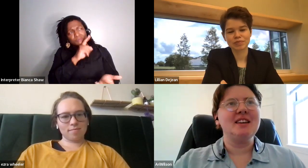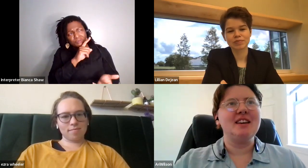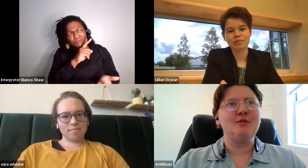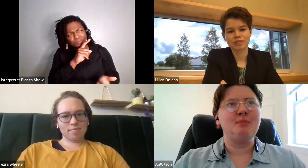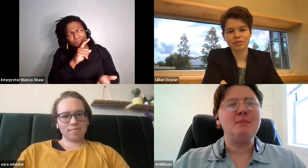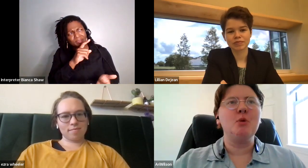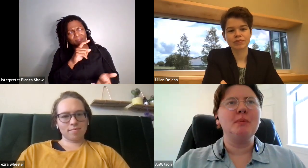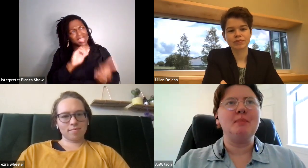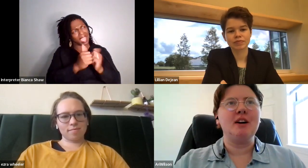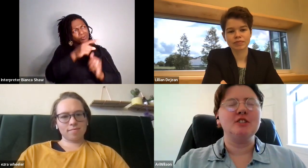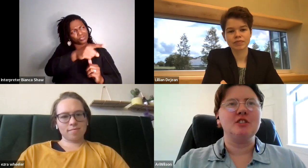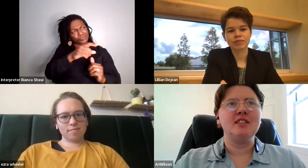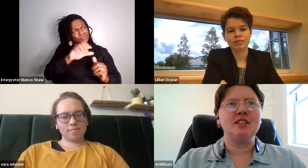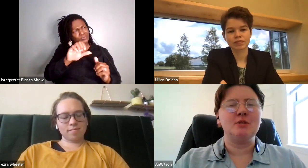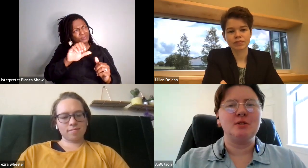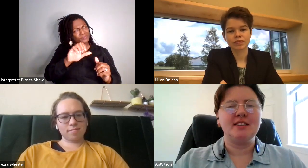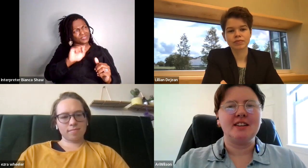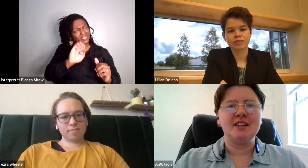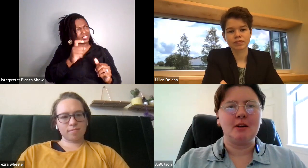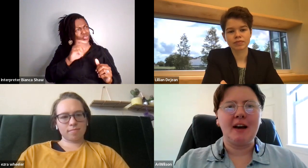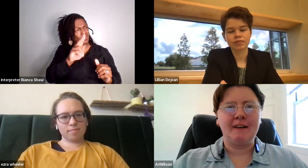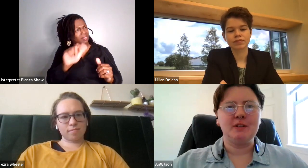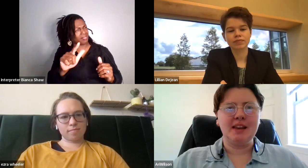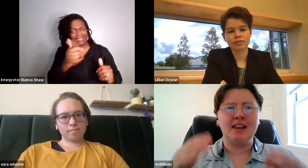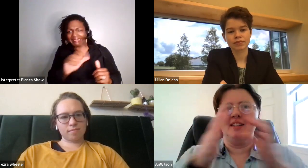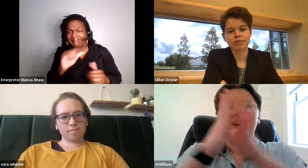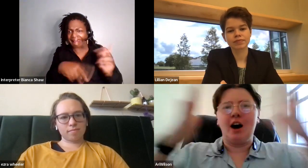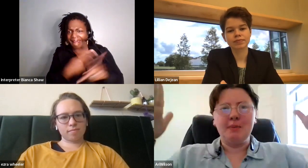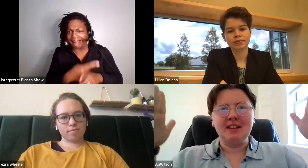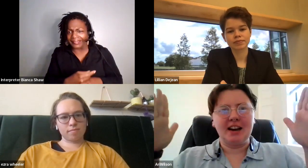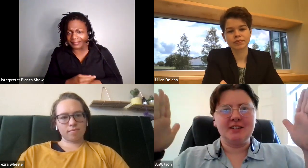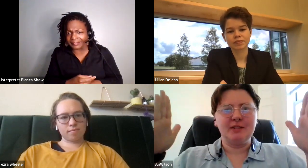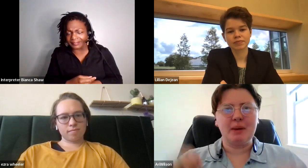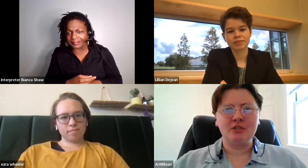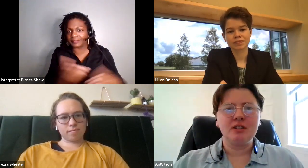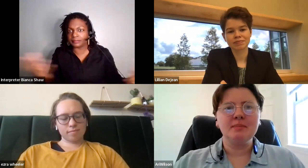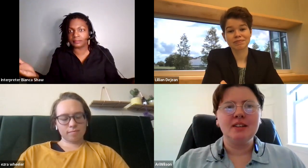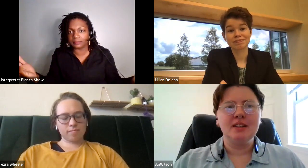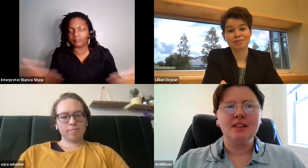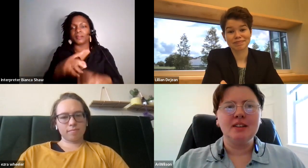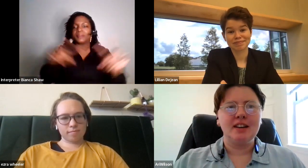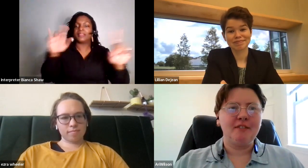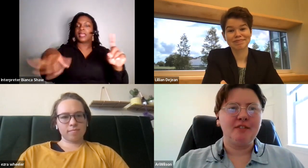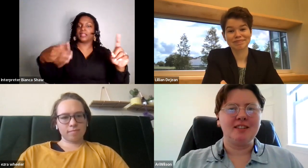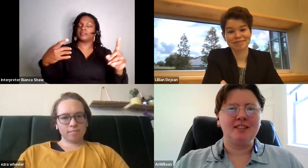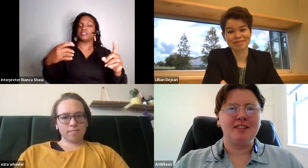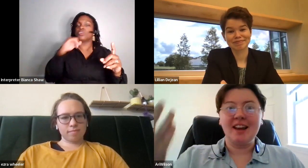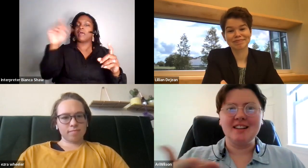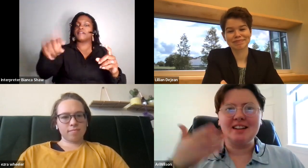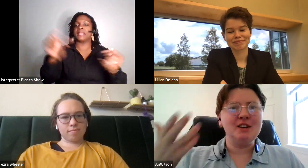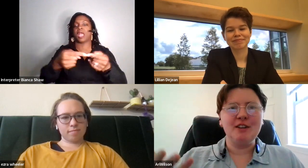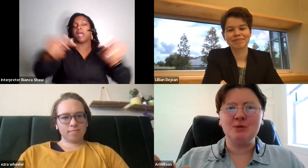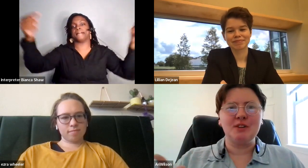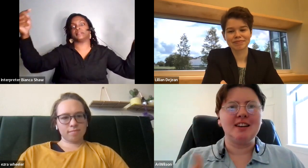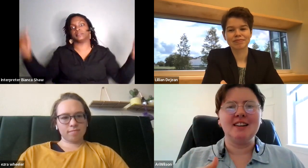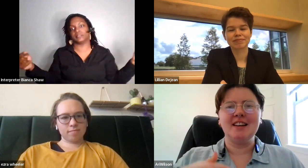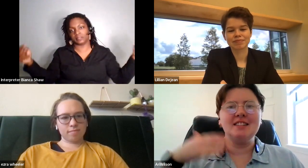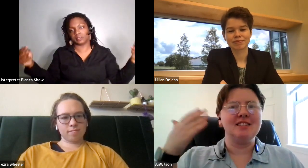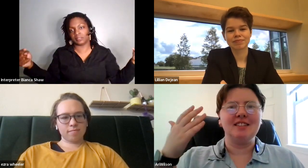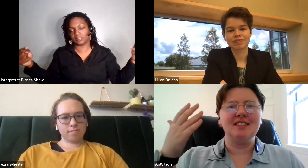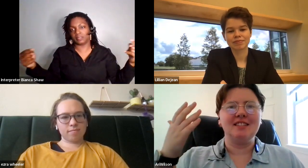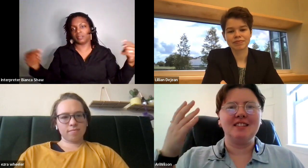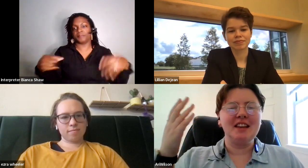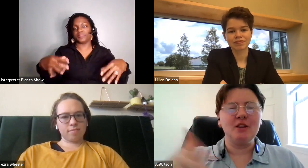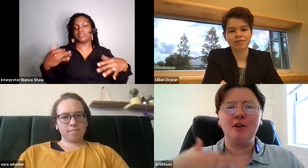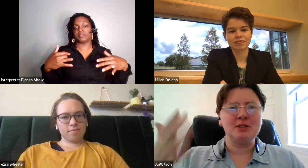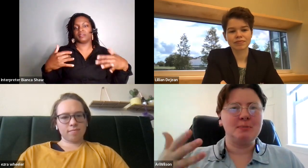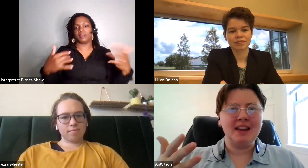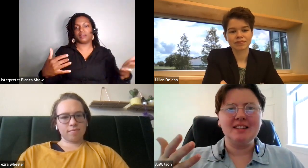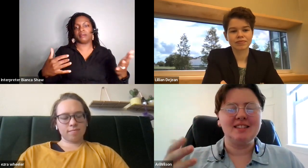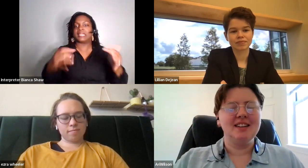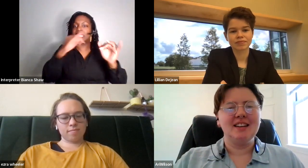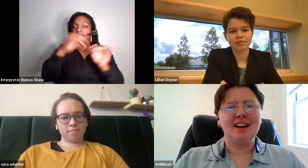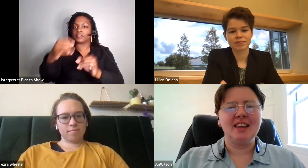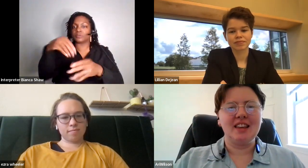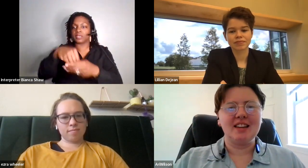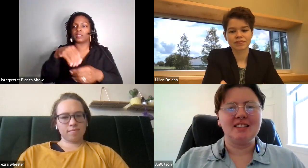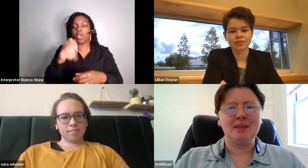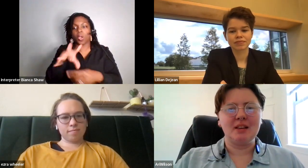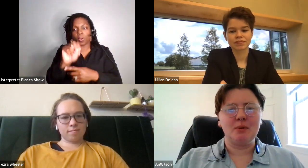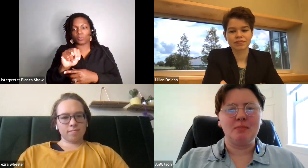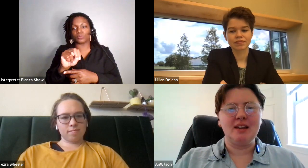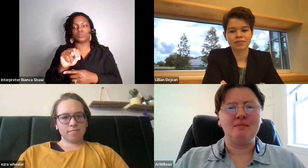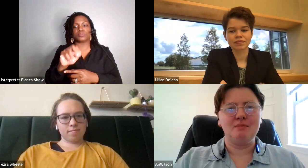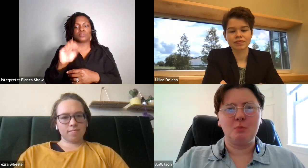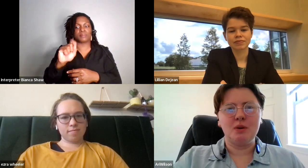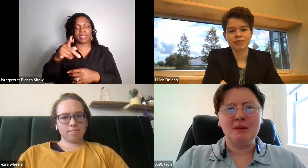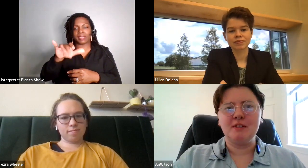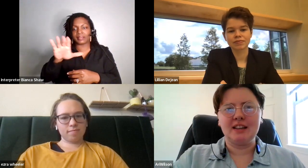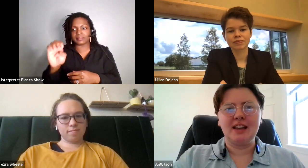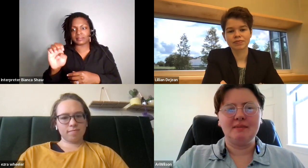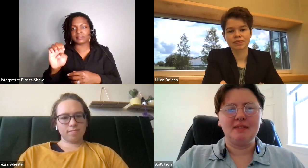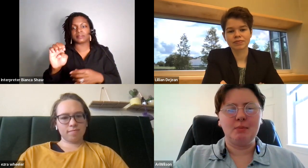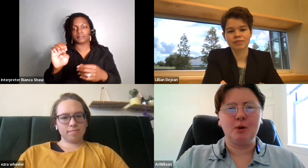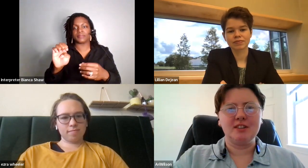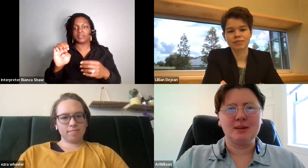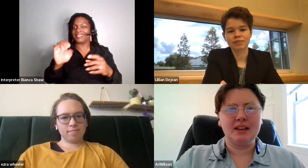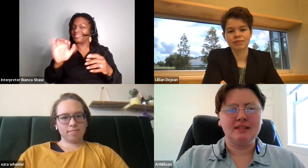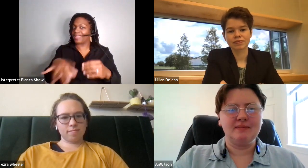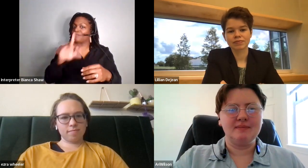And so I think if people more people understood that those 2 identities don't have to be opposite end of the spectrum, and that everyone again is individual and is in their own space, I think is something that would be would be really important to